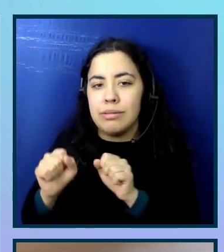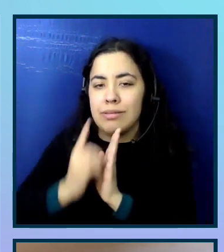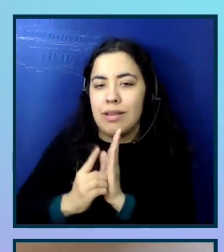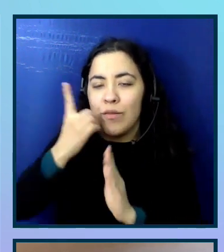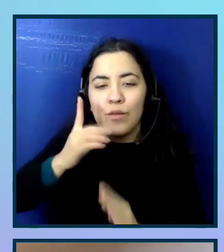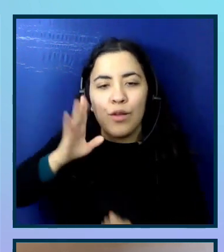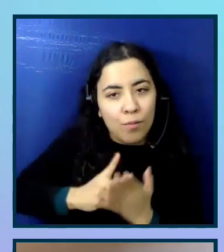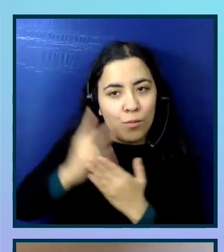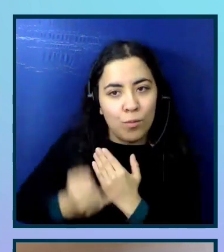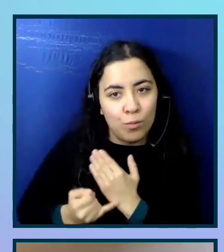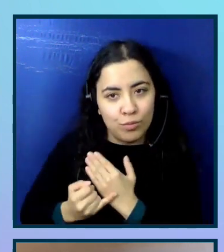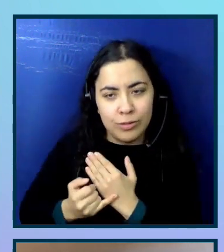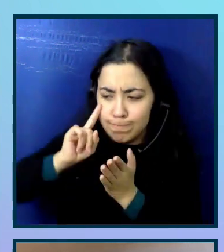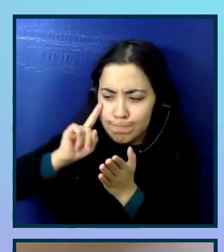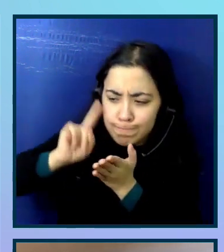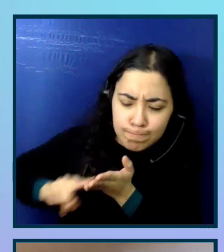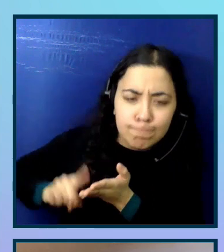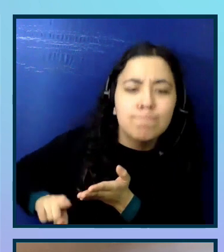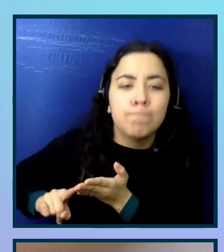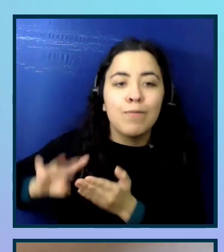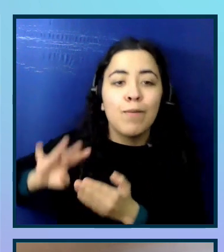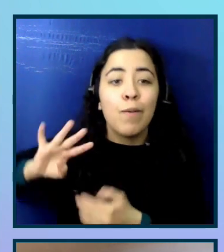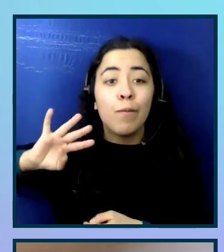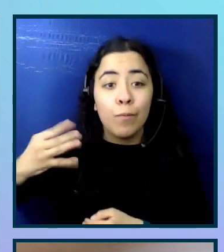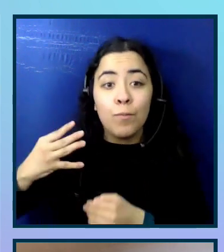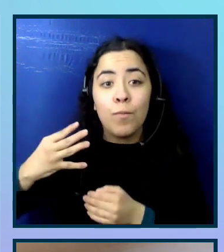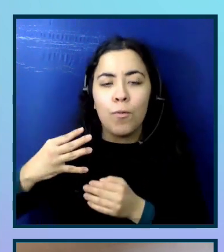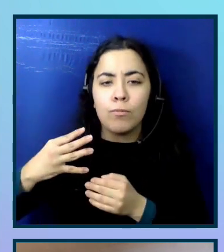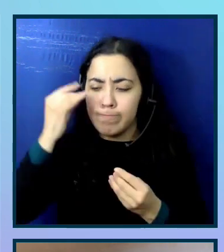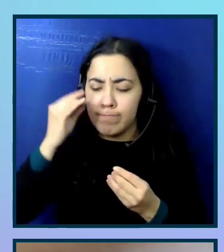And four. Outline how you can use Abilities Design.